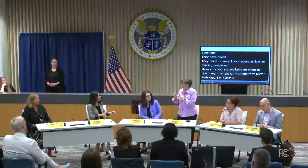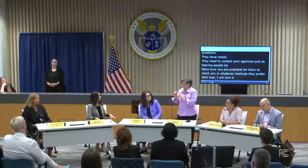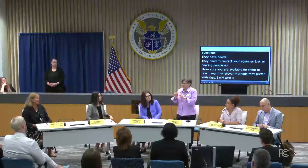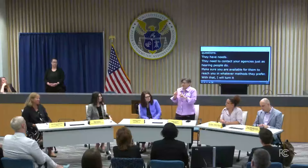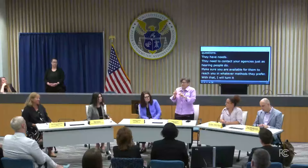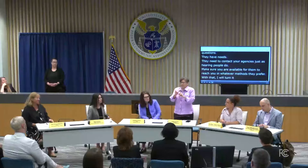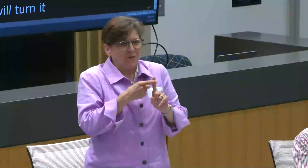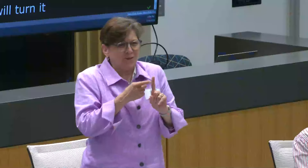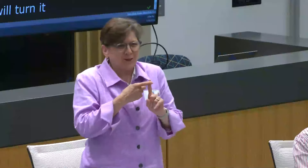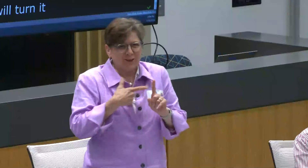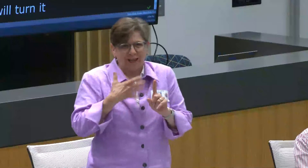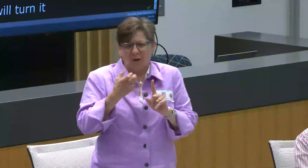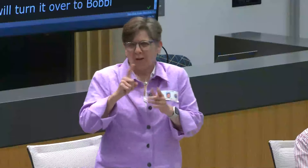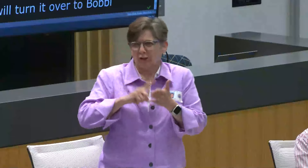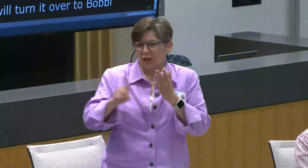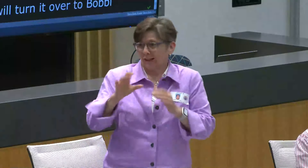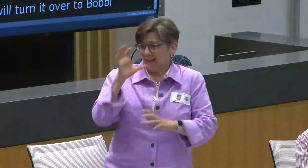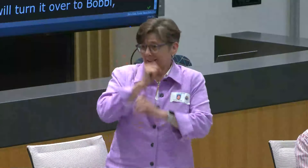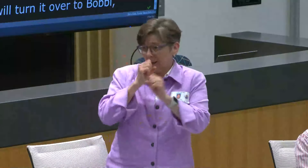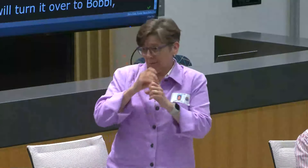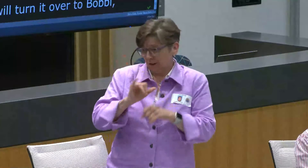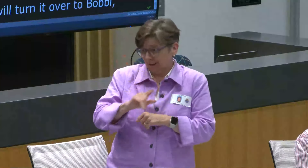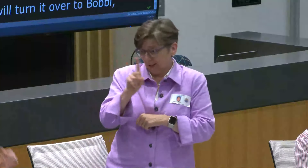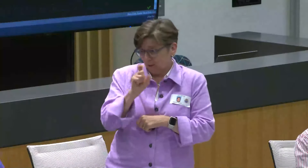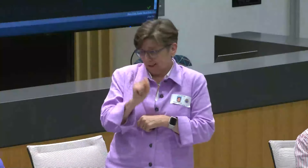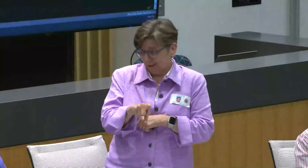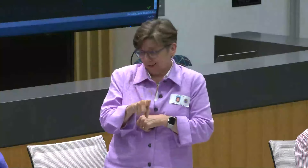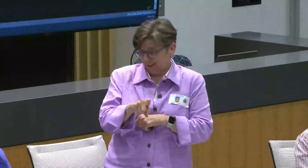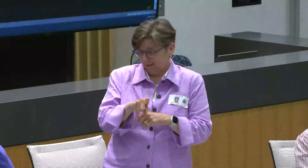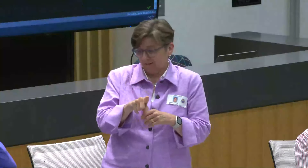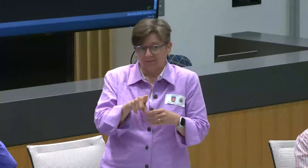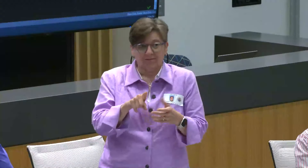FOR THEM TO REACH YOU IN WHATEVER METHODS THEY PREFER.